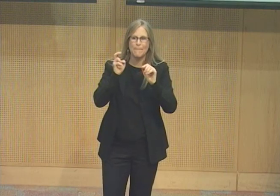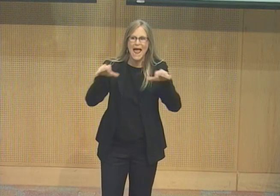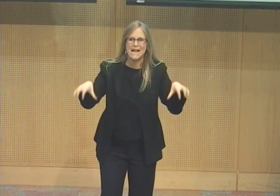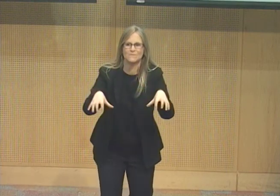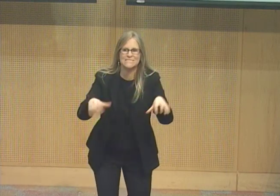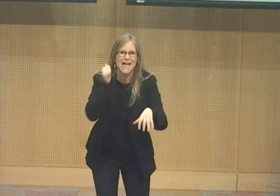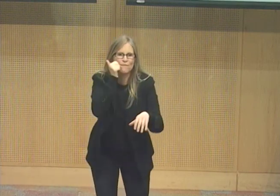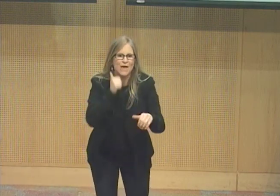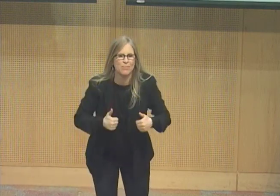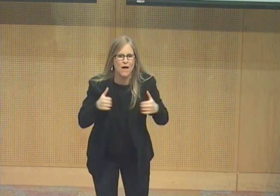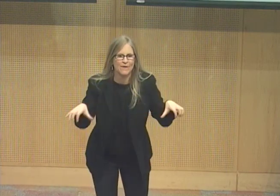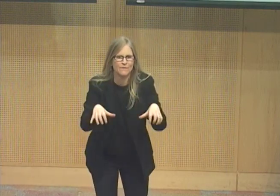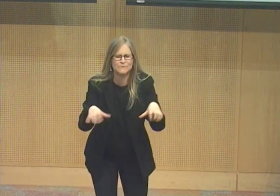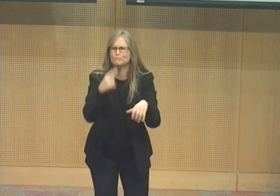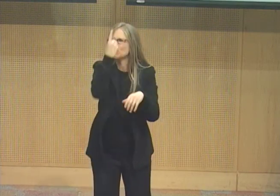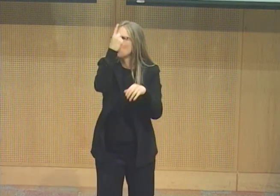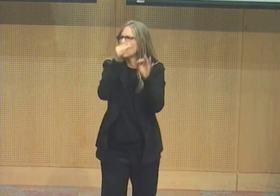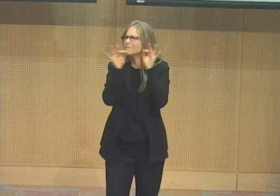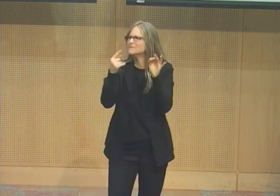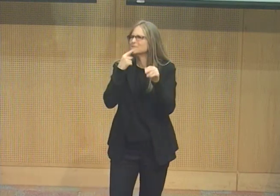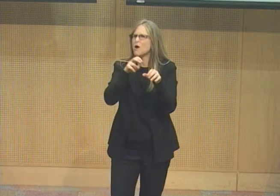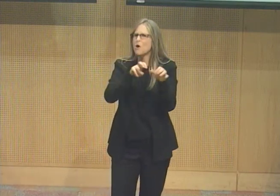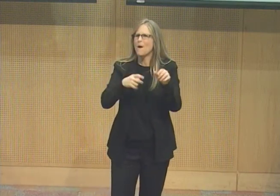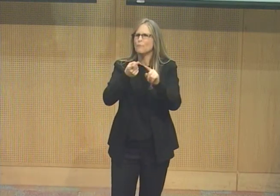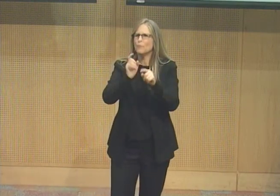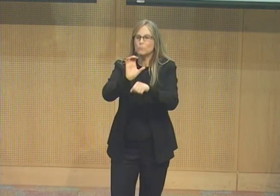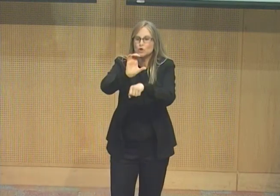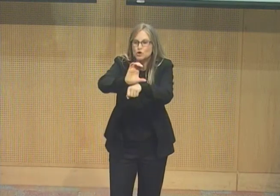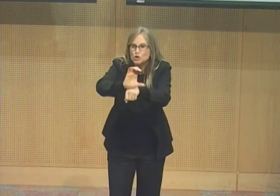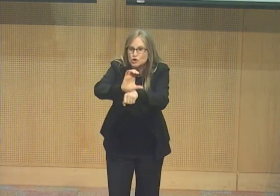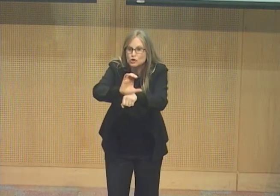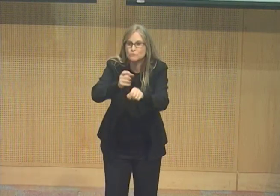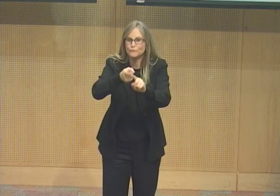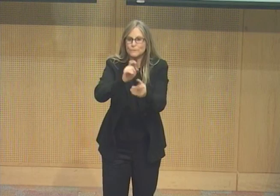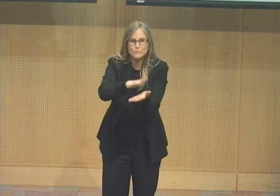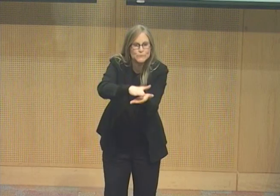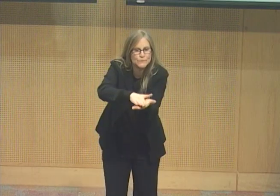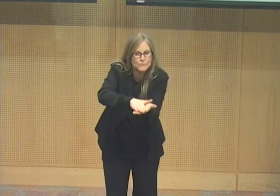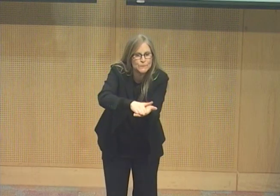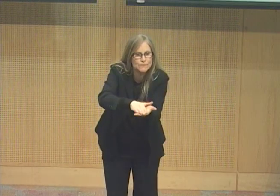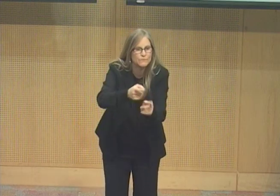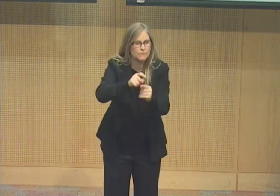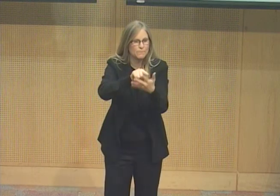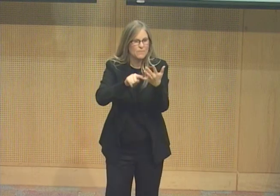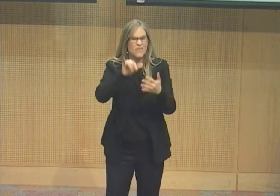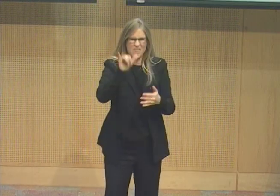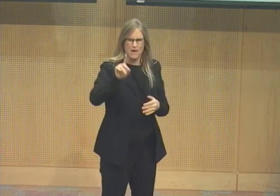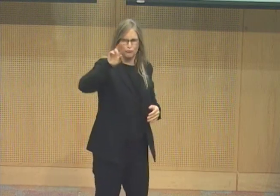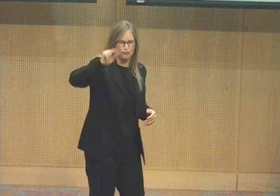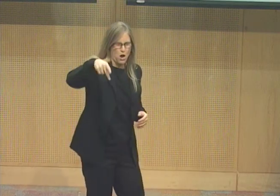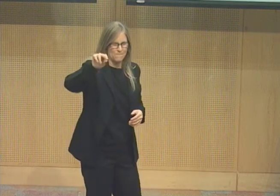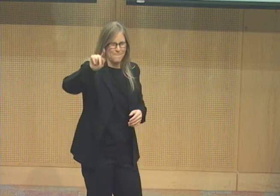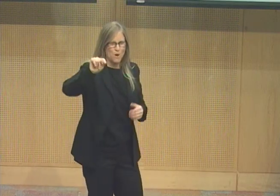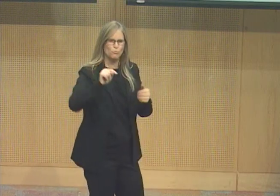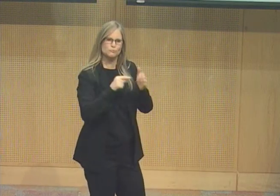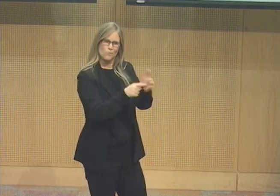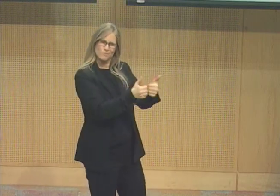Dropping out from everyday life activities. There was one phrase that said, "began to drop out from church and school activities."